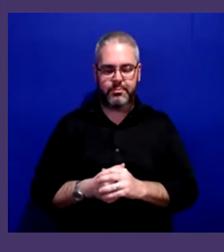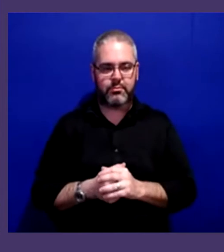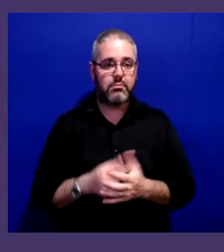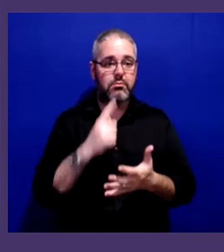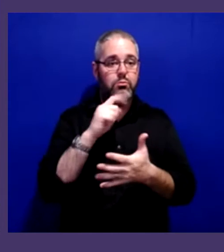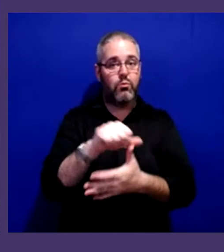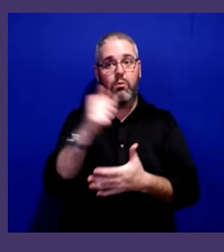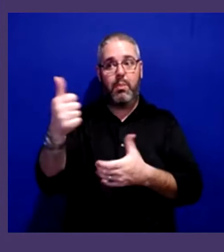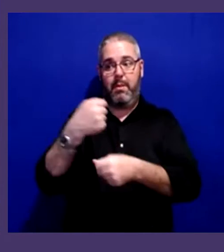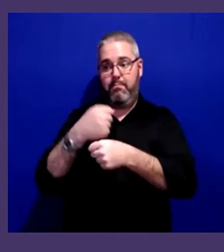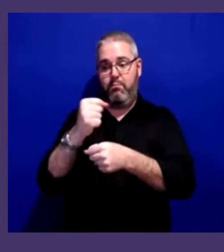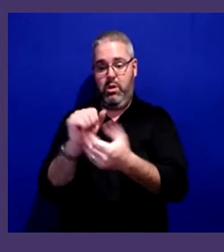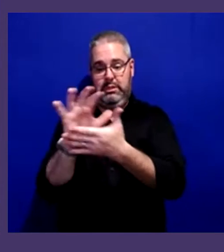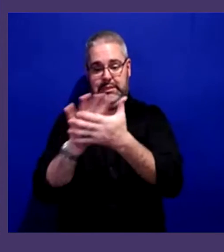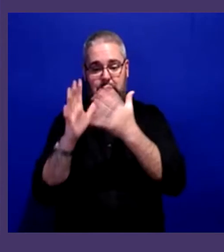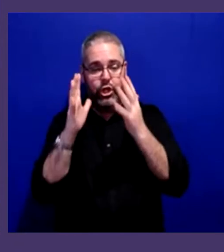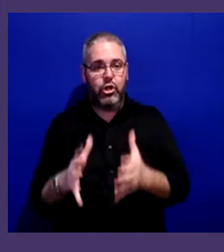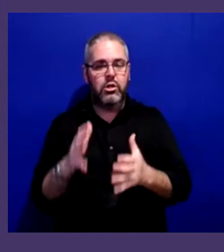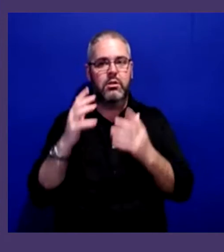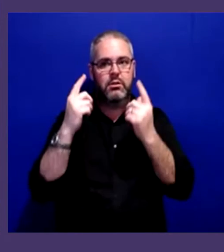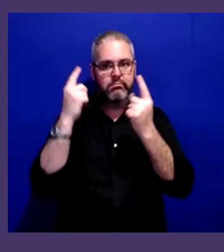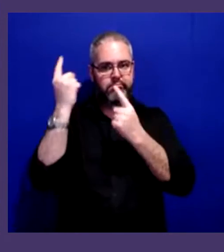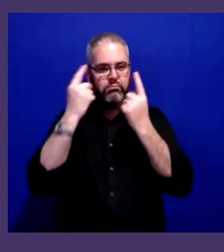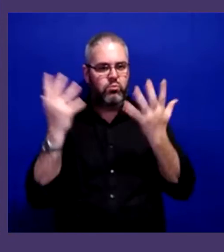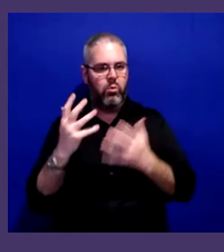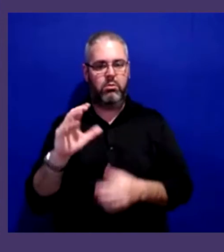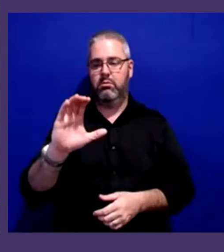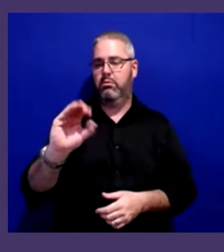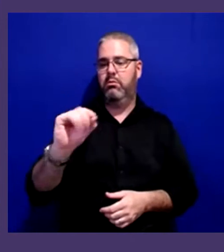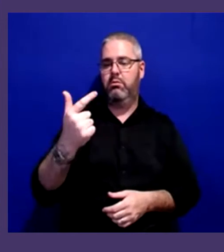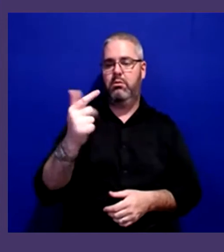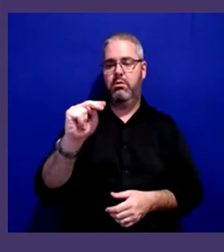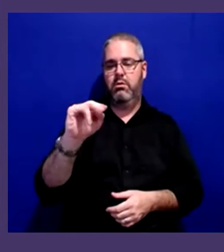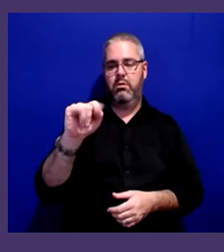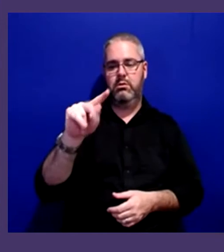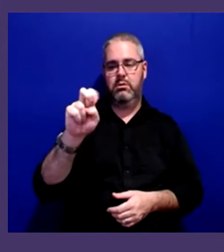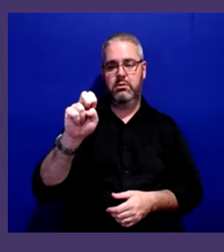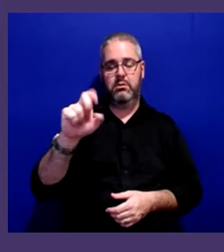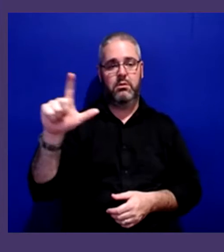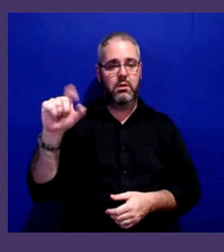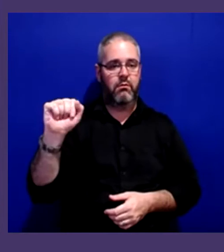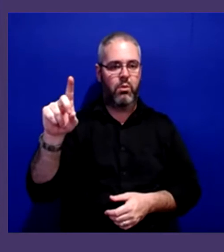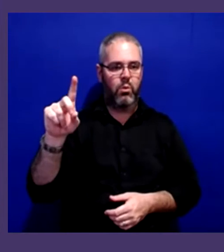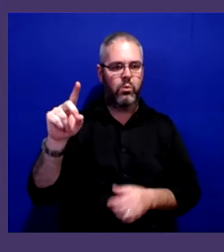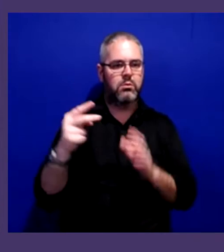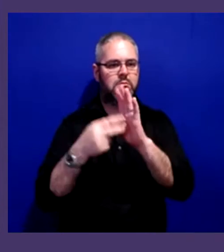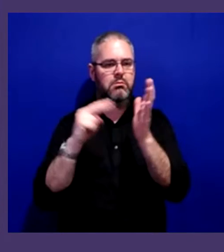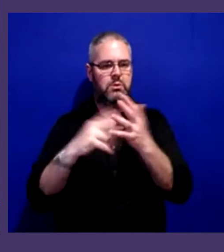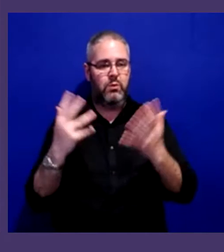be considering is cognitive load. Having a lot of content on a page,